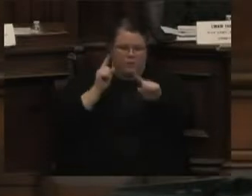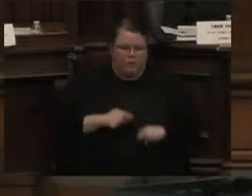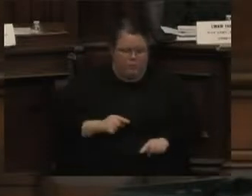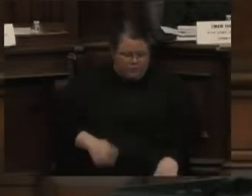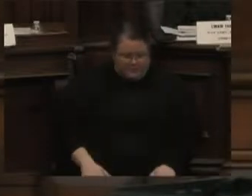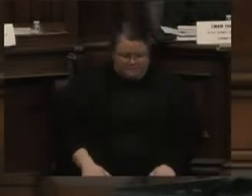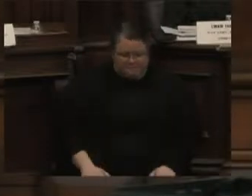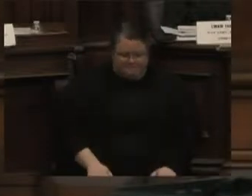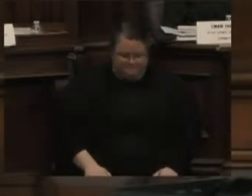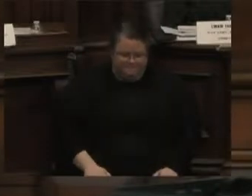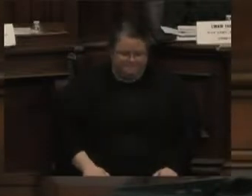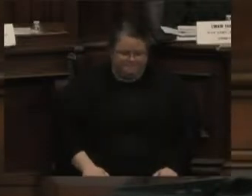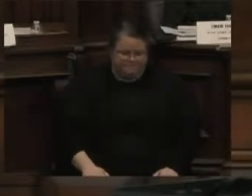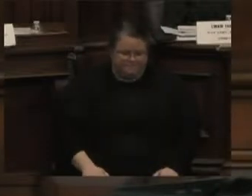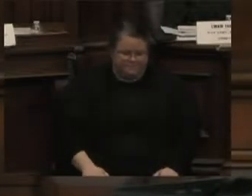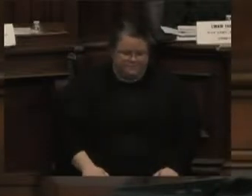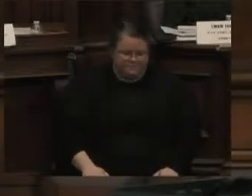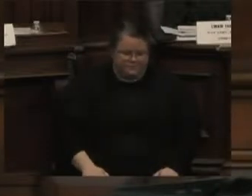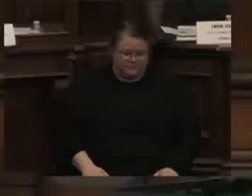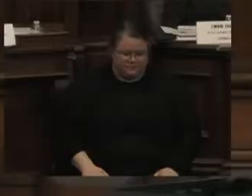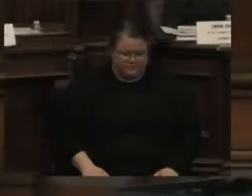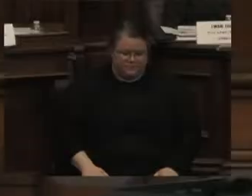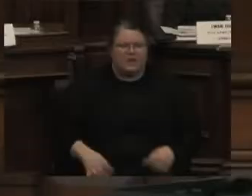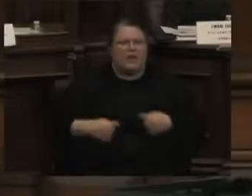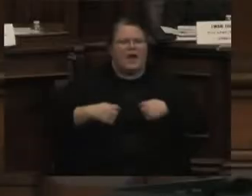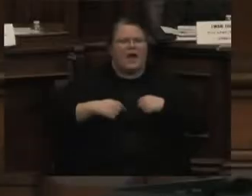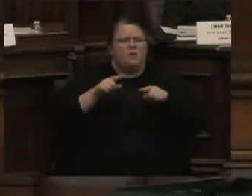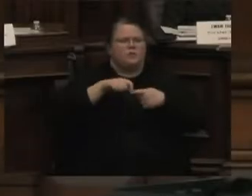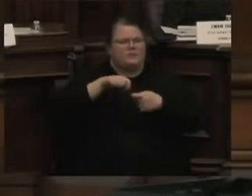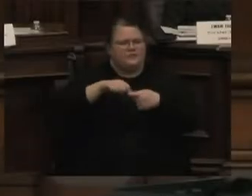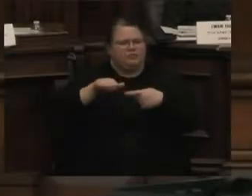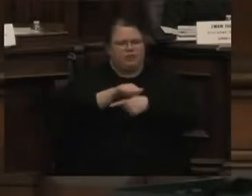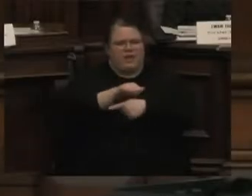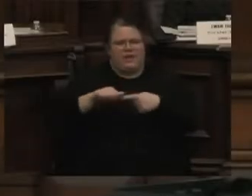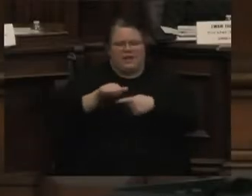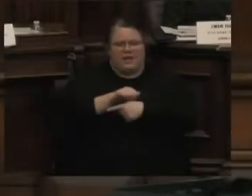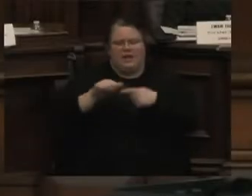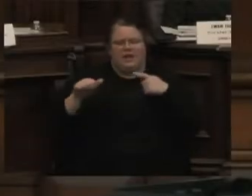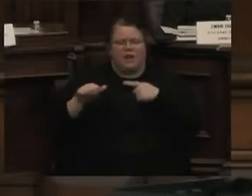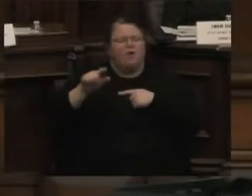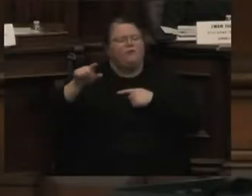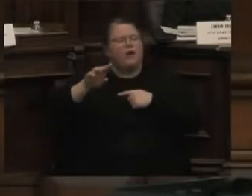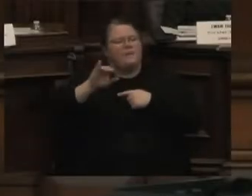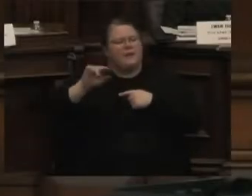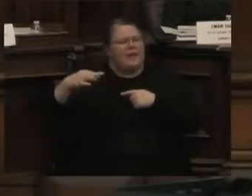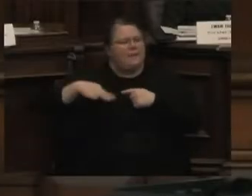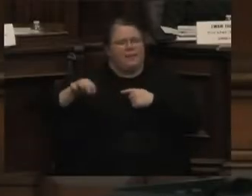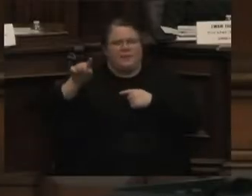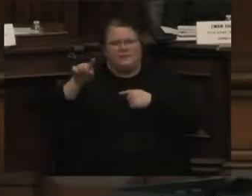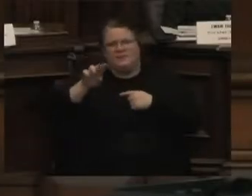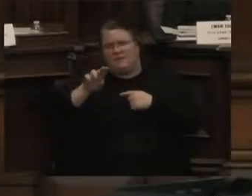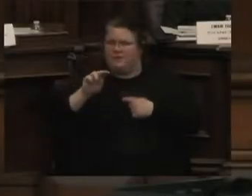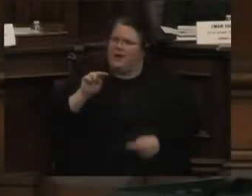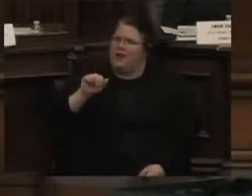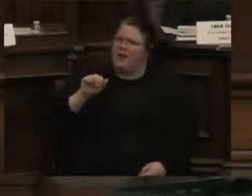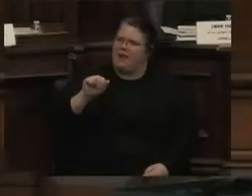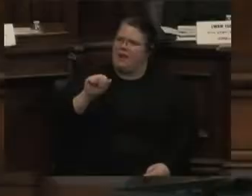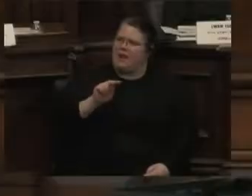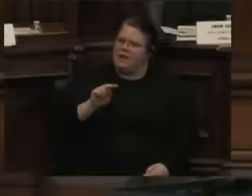thing I wanted to point out before I ended my report was I